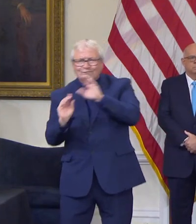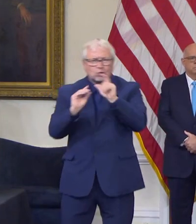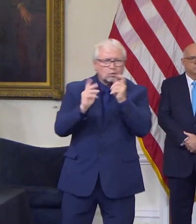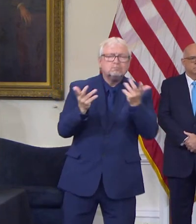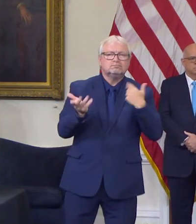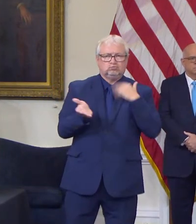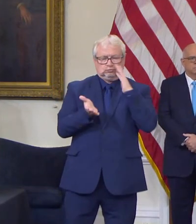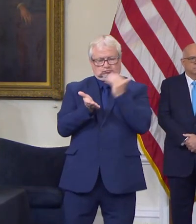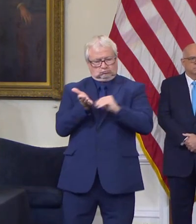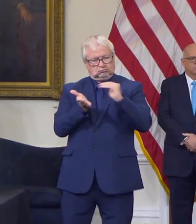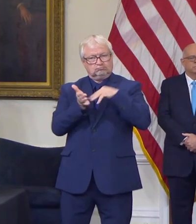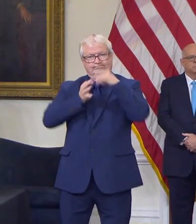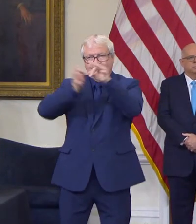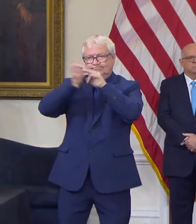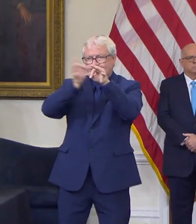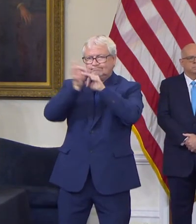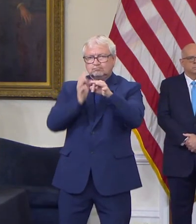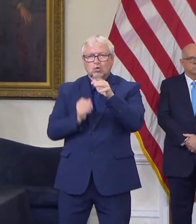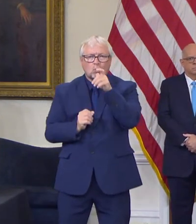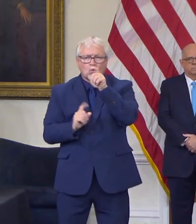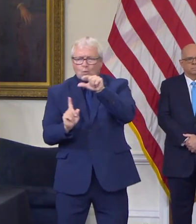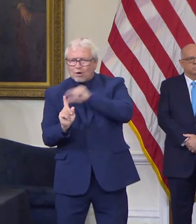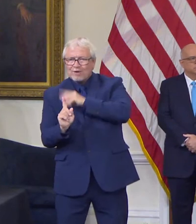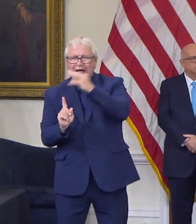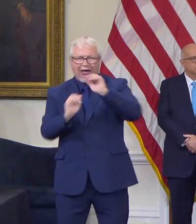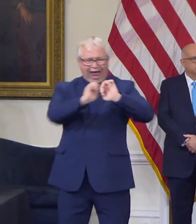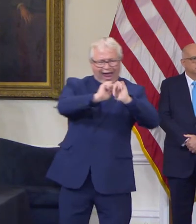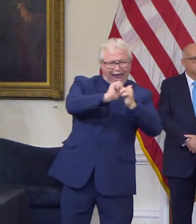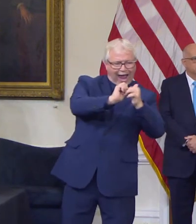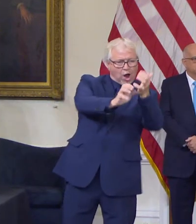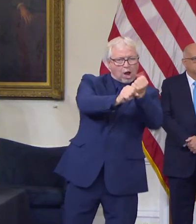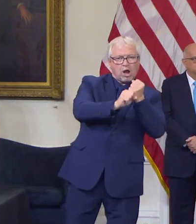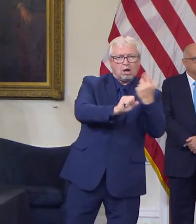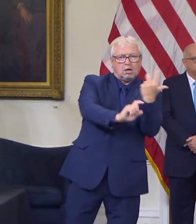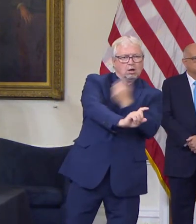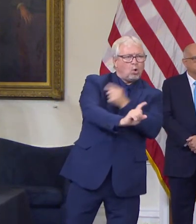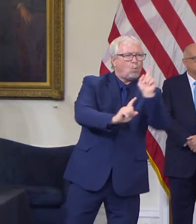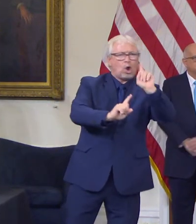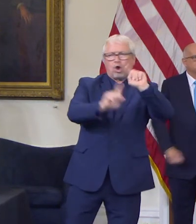now eligible for a Pfizer COVID-19 booster and where they can get one.